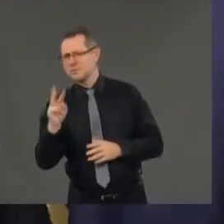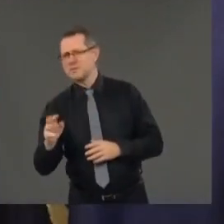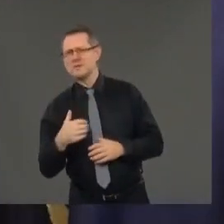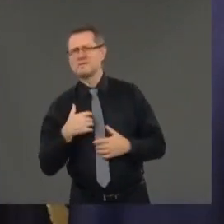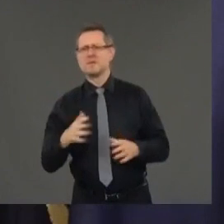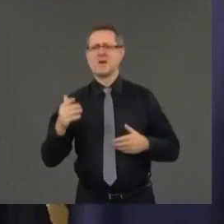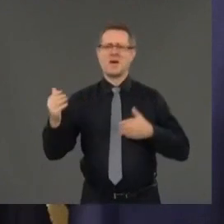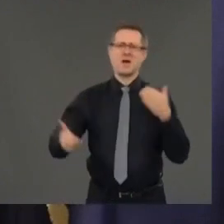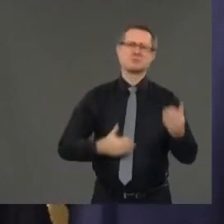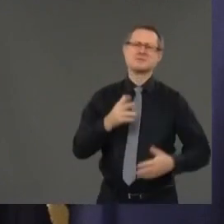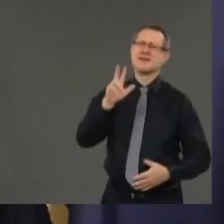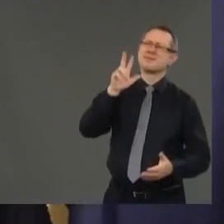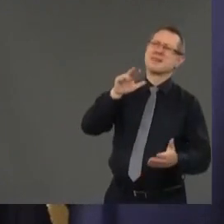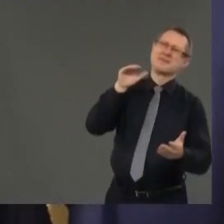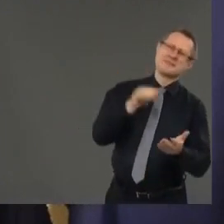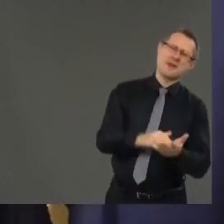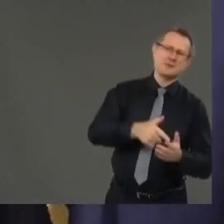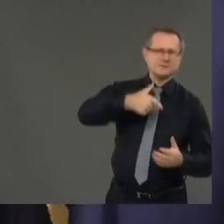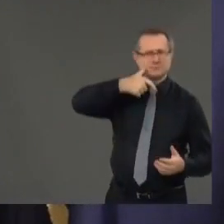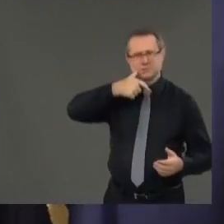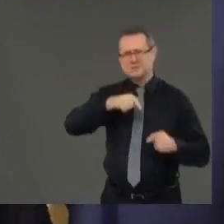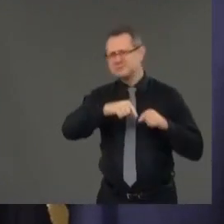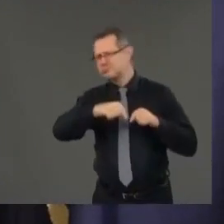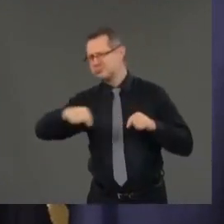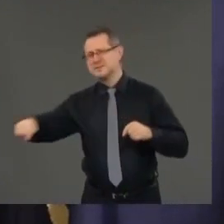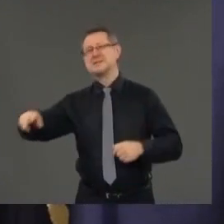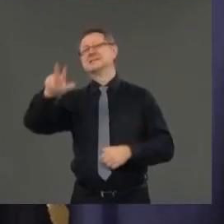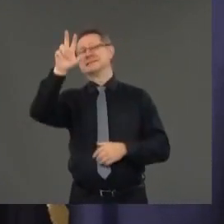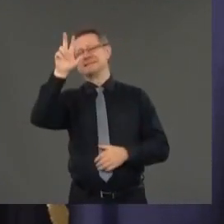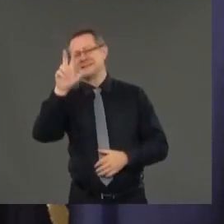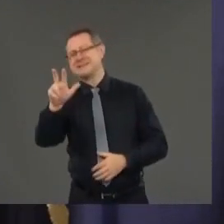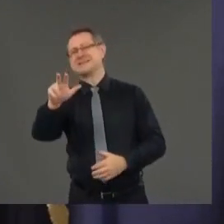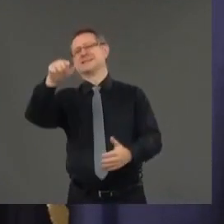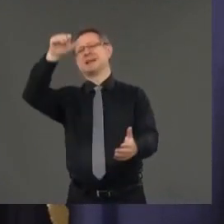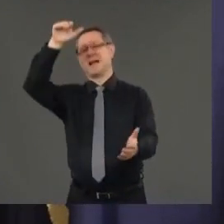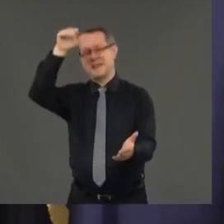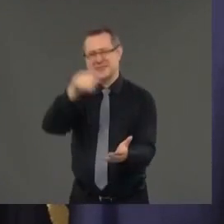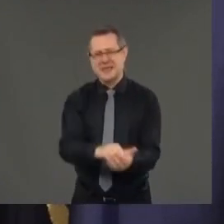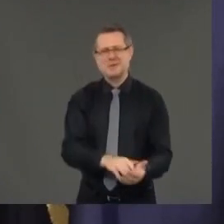YEAH, ON THE WEBSITE, 3,000